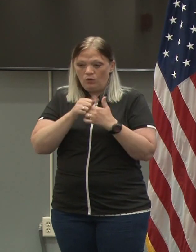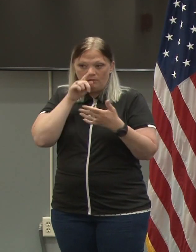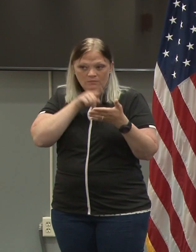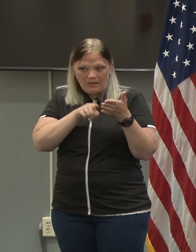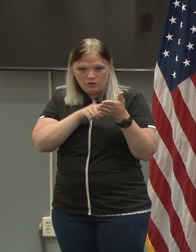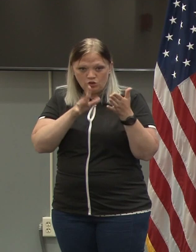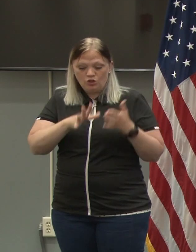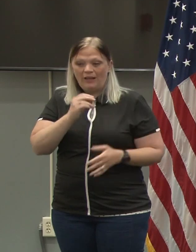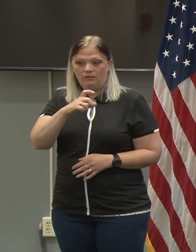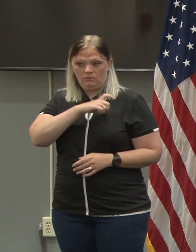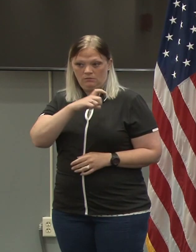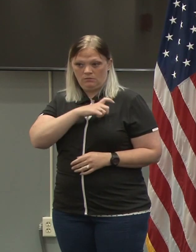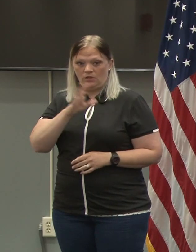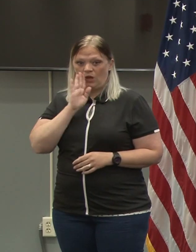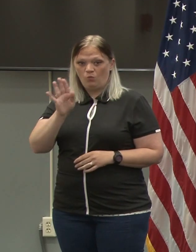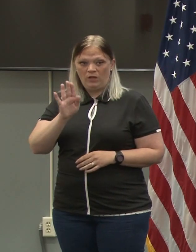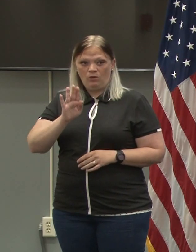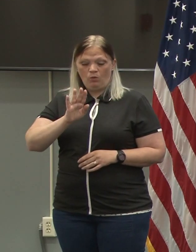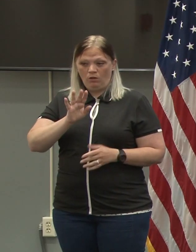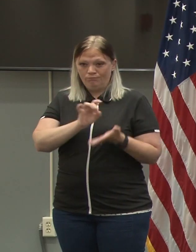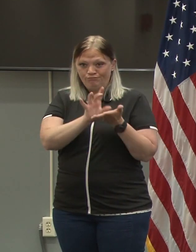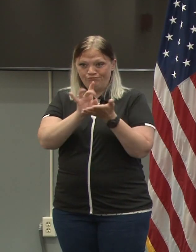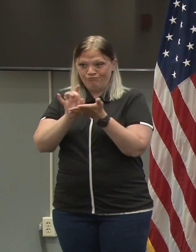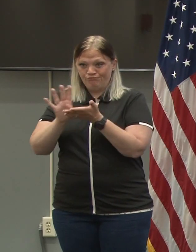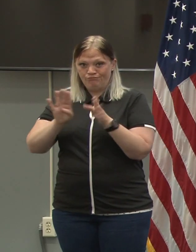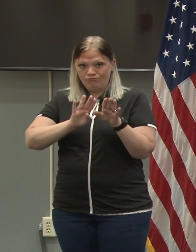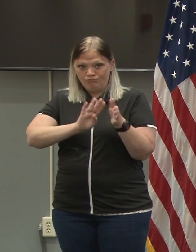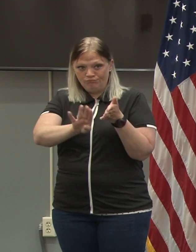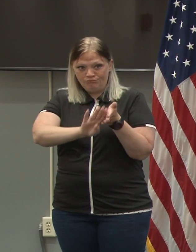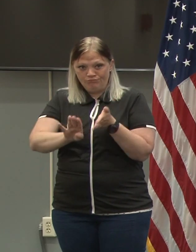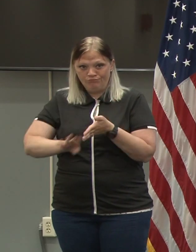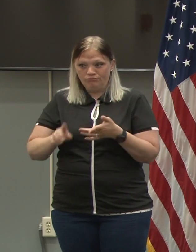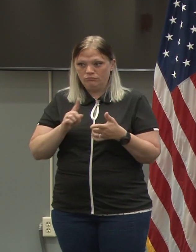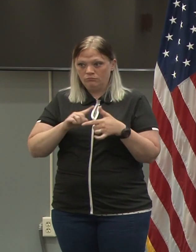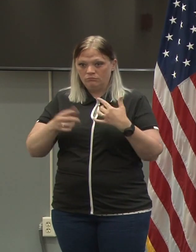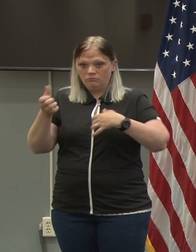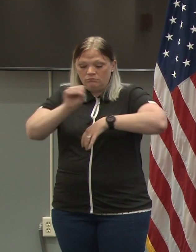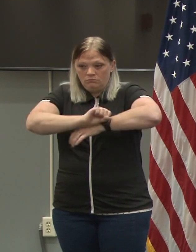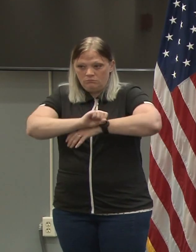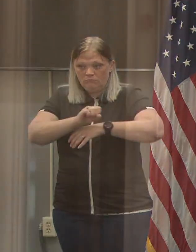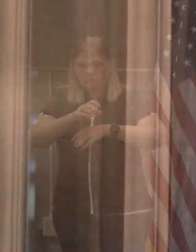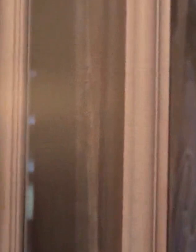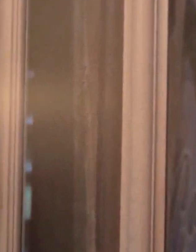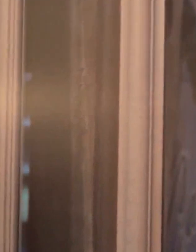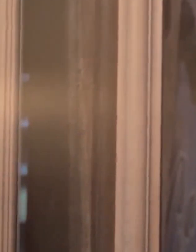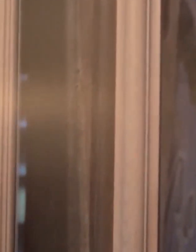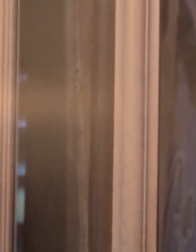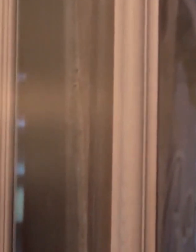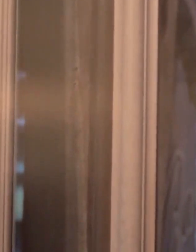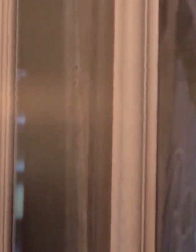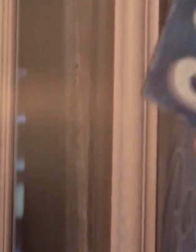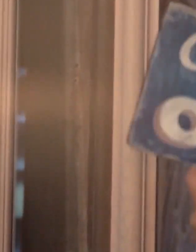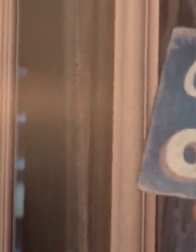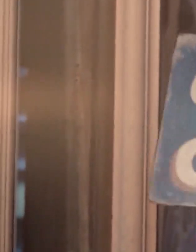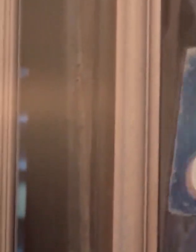ENFORCEMENT AND WE WILL ENTIRE OUT THE ENFORCEMENT AND WE WILL ENTIRE OUT THE HOUSE ENFORCEMENT AND WE WILL ENTIRE OUT THE HOUSE CLOSE ENFORCEMENT AND WE WILL ENTIRE OUT THE HOUSE CLOSE THE WILL ENTIRE OUT THE HOUSE CLOSE THE WILL ENTIRE OUT THE HOUSE CLOSE THE RESTAURANT WILL ENTIRE OUT THE HOUSE CLOSE THE RESTAURANT ISSUE WILL ENTIRE OUT THE HOUSE CLOSE THE RESTAURANT ISSUE A HOUSE CLOSE THE RESTAURANT ISSUE A HOUSE CLOSE THE RESTAURANT ISSUE A CLOSE HOUSE CLOSE THE RESTAURANT ISSUE A CLOSE ORDER RESTAURANT ISSUE A CLOSE ORDER RESTAURANT ISSUE A CLOSE ORDER IF RESTAURANT ISSUE A CLOSE ORDER IF THERE RESTAURANT ISSUE A CLOSE ORDER IF THERE ARE RESTAURANT ISSUE A CLOSE ORDER IF THERE ARE ANY RESTAURANT ISSUE A CLOSE ORDER IF THERE ARE ANY BARS CLOSE ORDER IF THERE ARE ANY BARS CLOSE ORDER IF THERE ARE ANY BARS OR CLOSE ORDER IF THERE ARE ANY BARS OR RESTAURANTS CLOSE ORDER IF THERE ARE ANY BARS OR RESTAURANTS THAT IF THERE ARE ANY BARS OR RESTAURANTS THAT IF THERE ARE ANY BARS OR RESTAURANTS THAT ARE IF THERE ARE ANY BARS OR RESTAURANTS THAT ARE SHUTDOWN. IF THERE ARE ANY BARS OR RESTAURANTS THAT ARE SHUTDOWN. THE